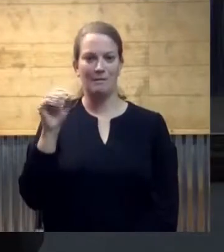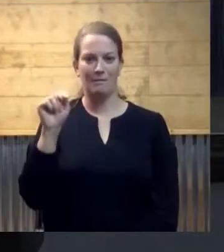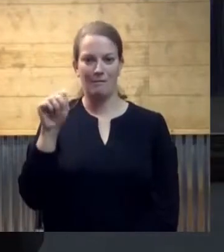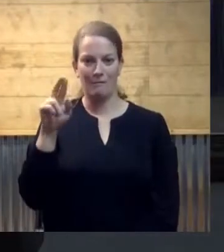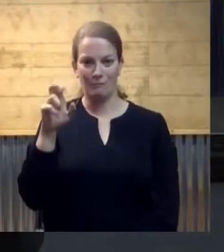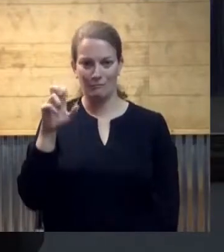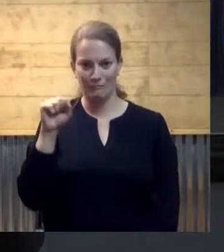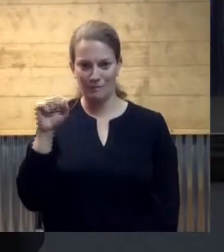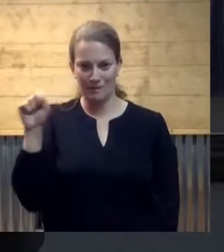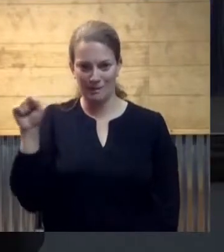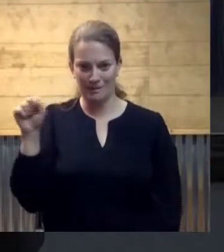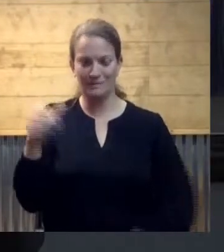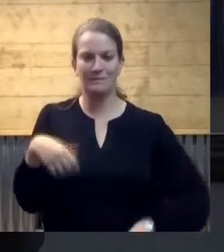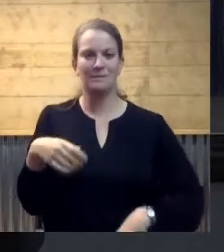GOVERNOR TO MY RIGHT.